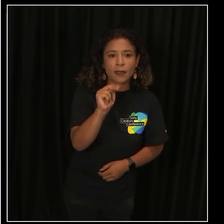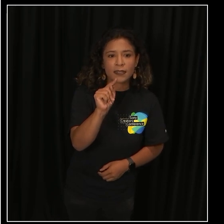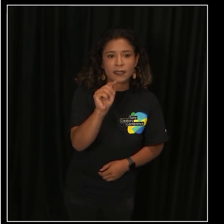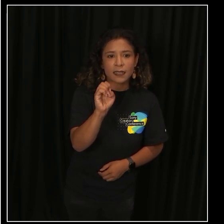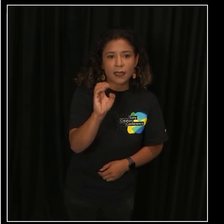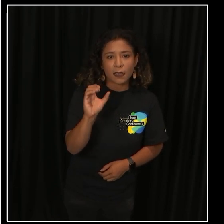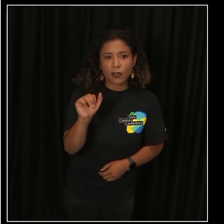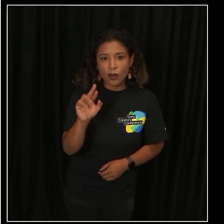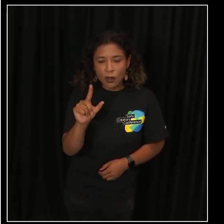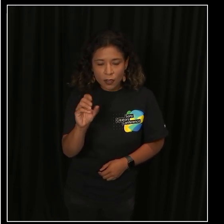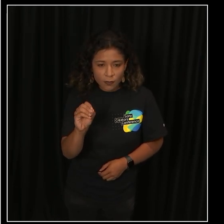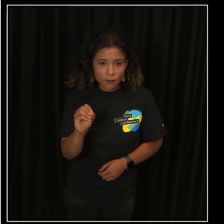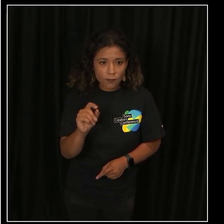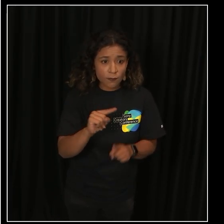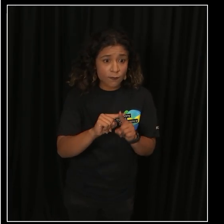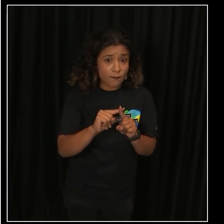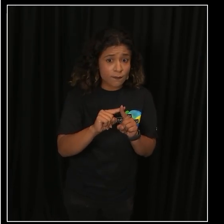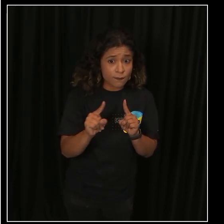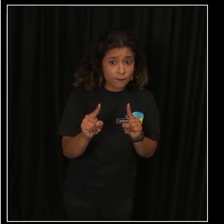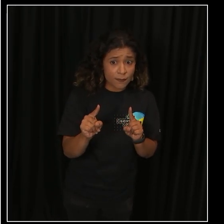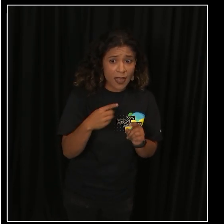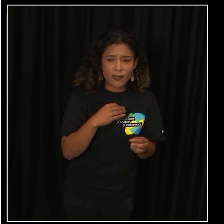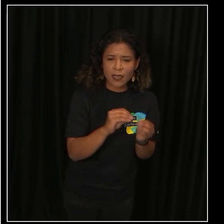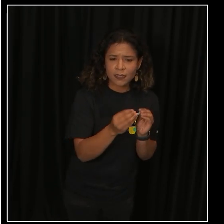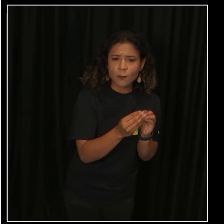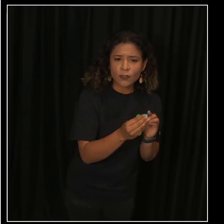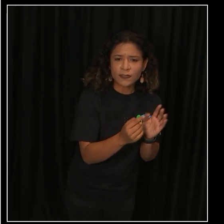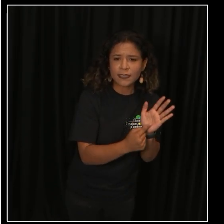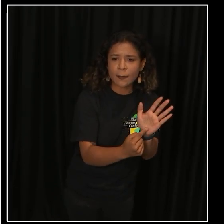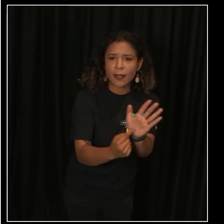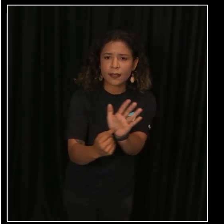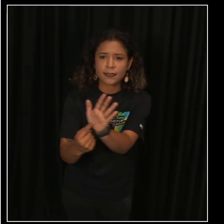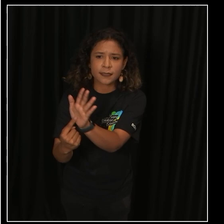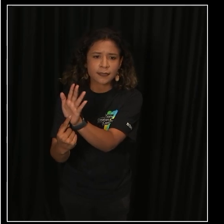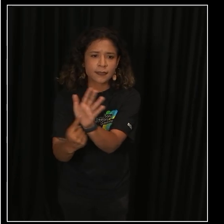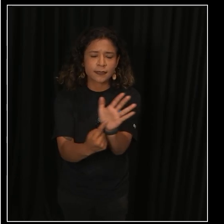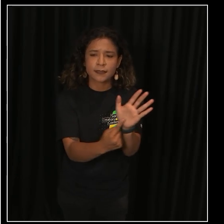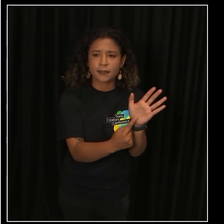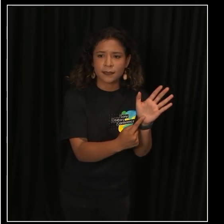However sees the number of sample is small we will de-noise by filter.